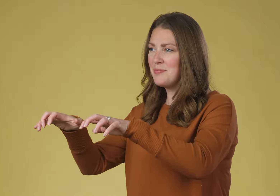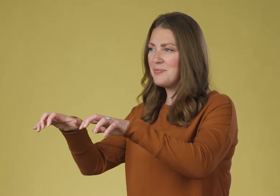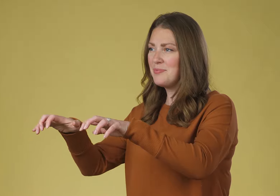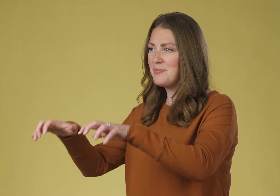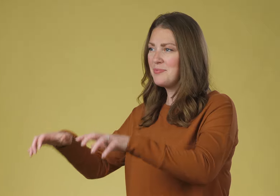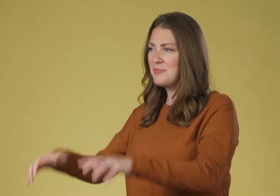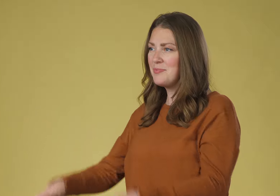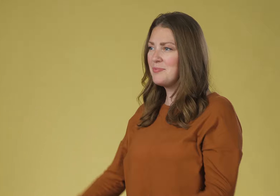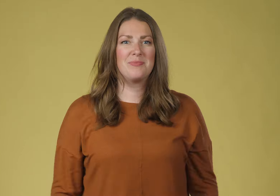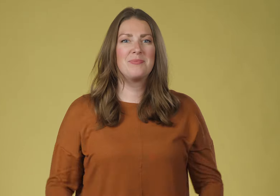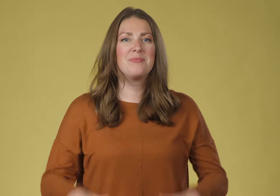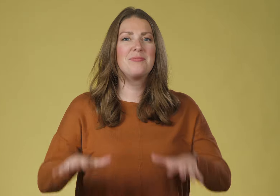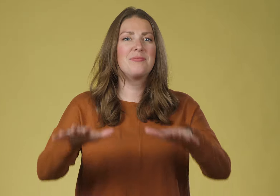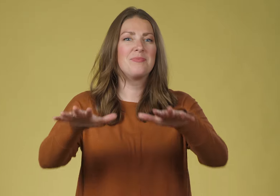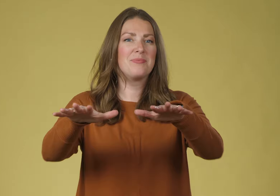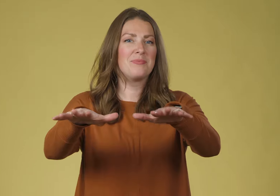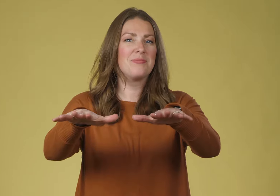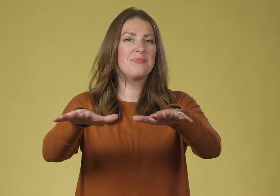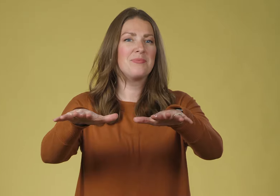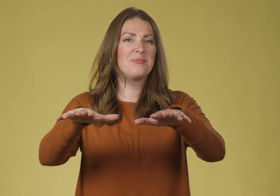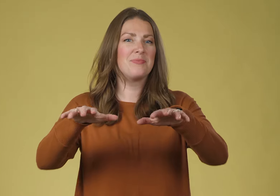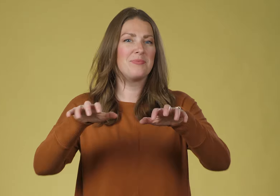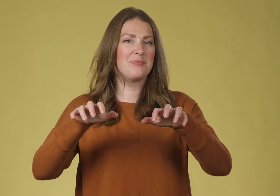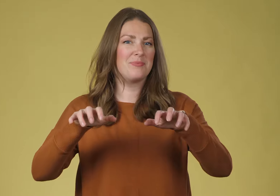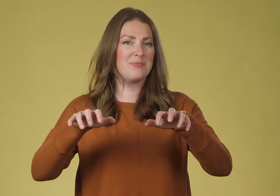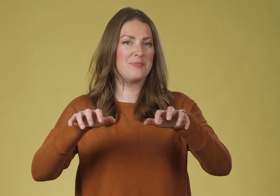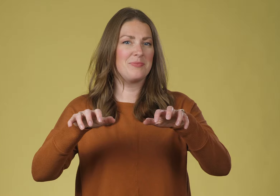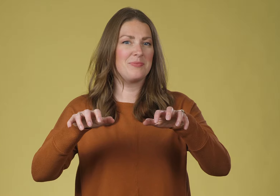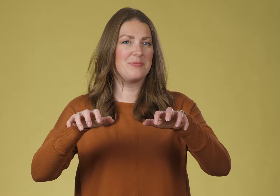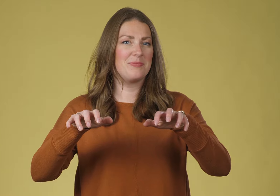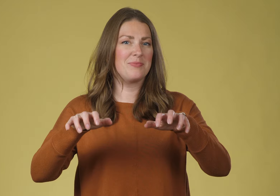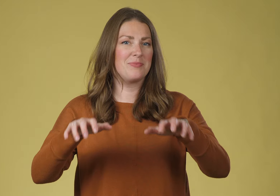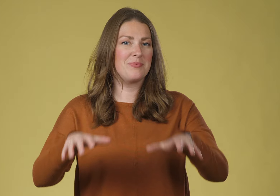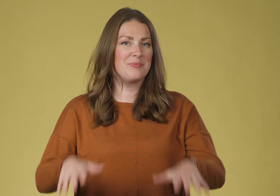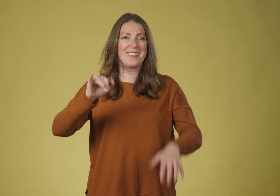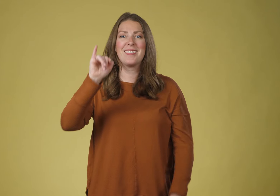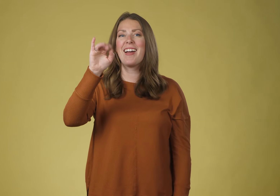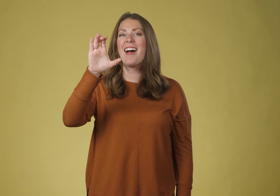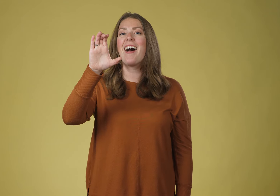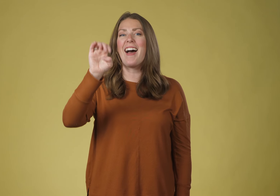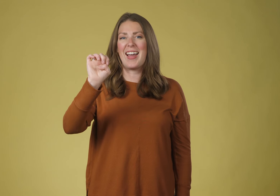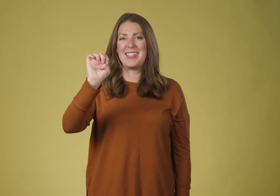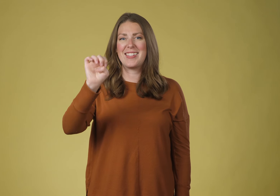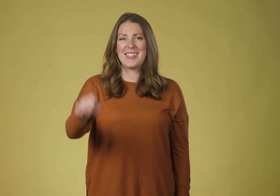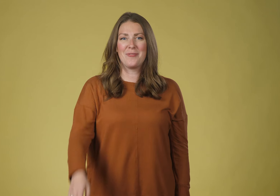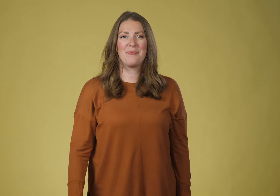pulling in. Showing the water freezing. Ice